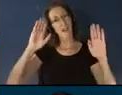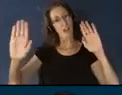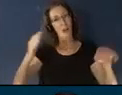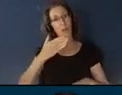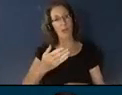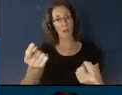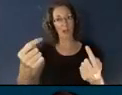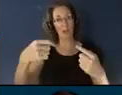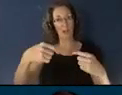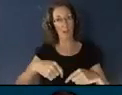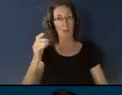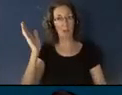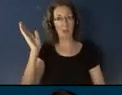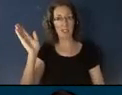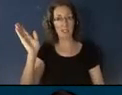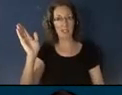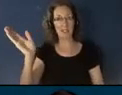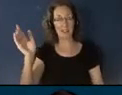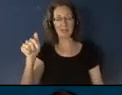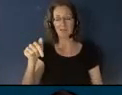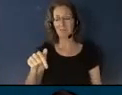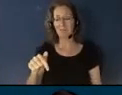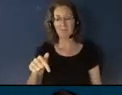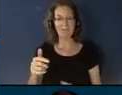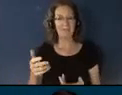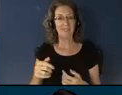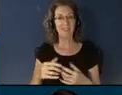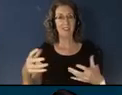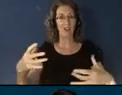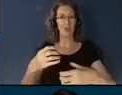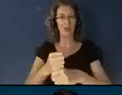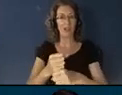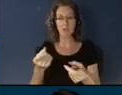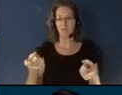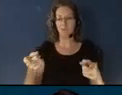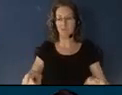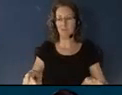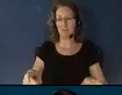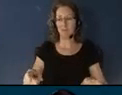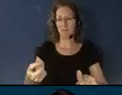um presentation. This is sort of a recap of the one that I gave it was last week.